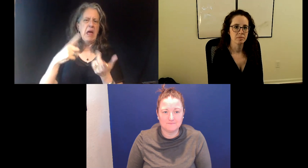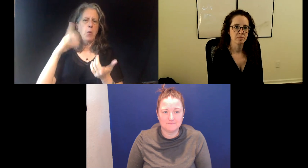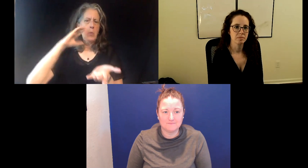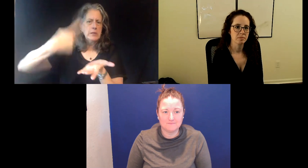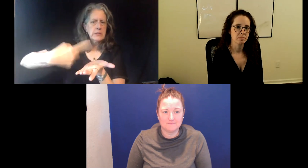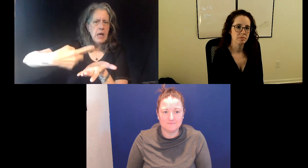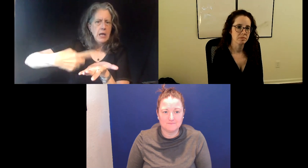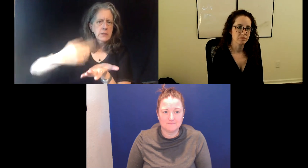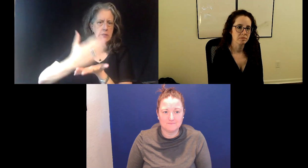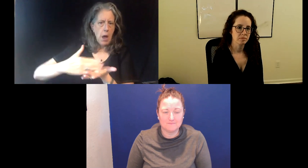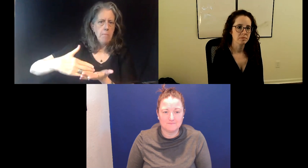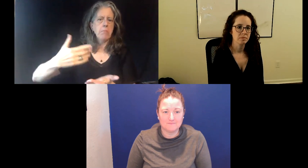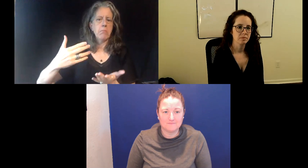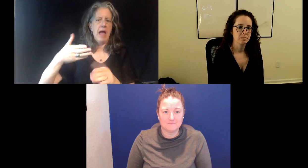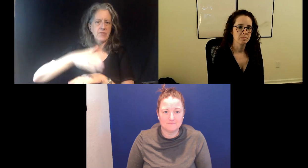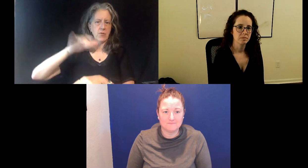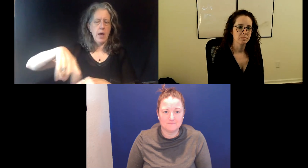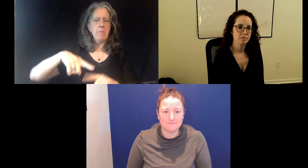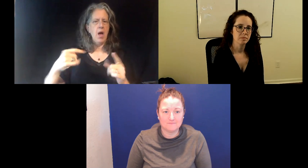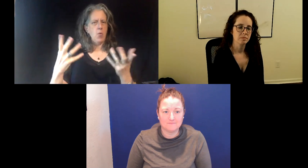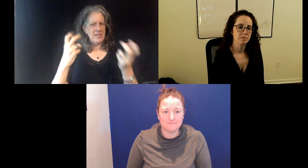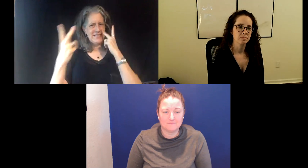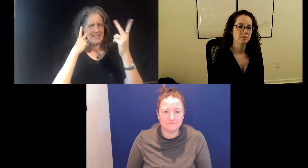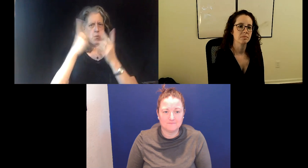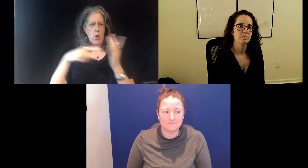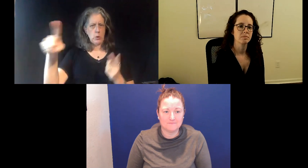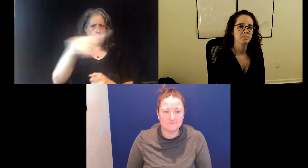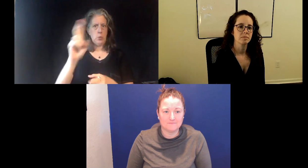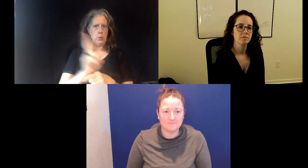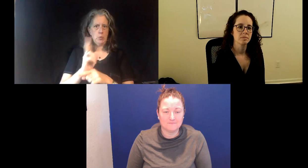what are your favorite websites we want to discuss some of them after but we want to